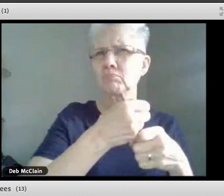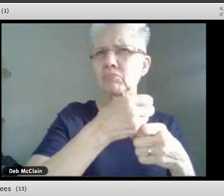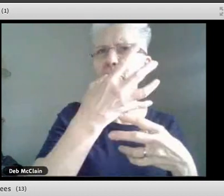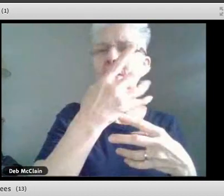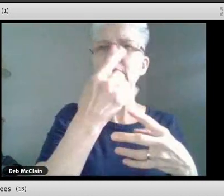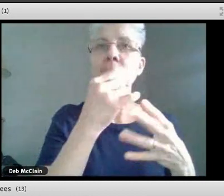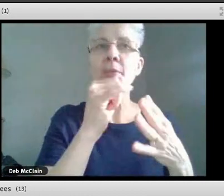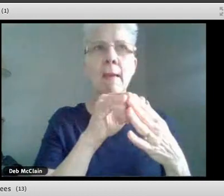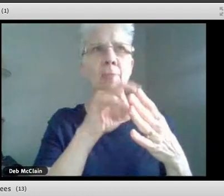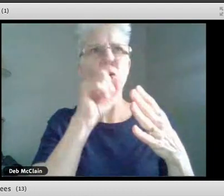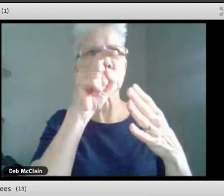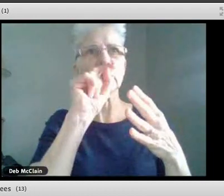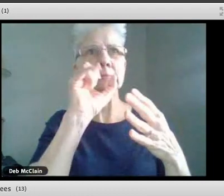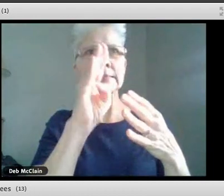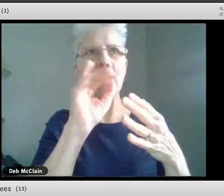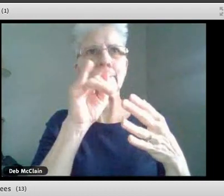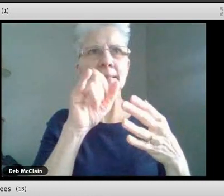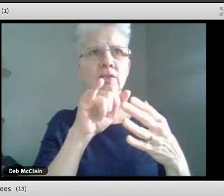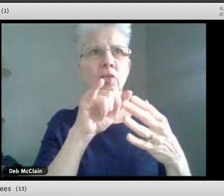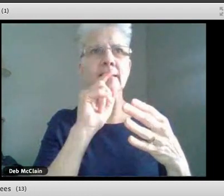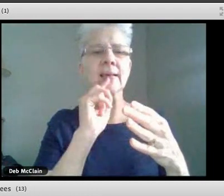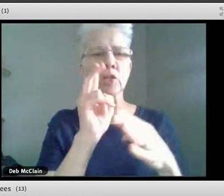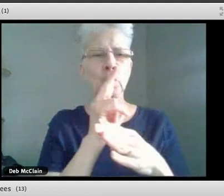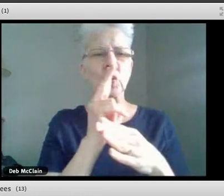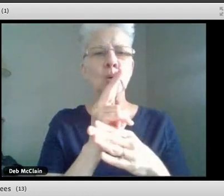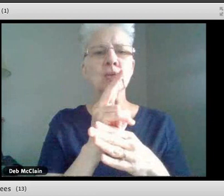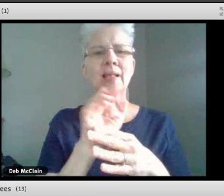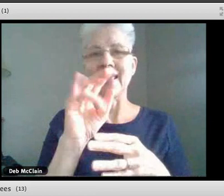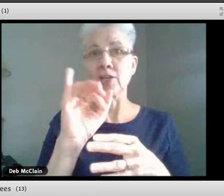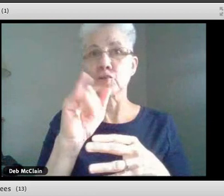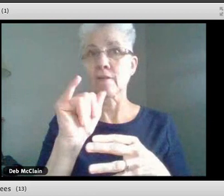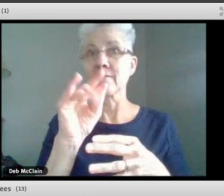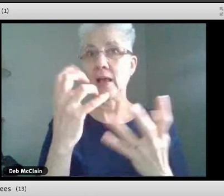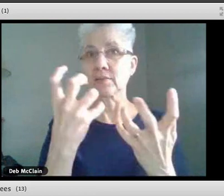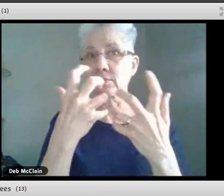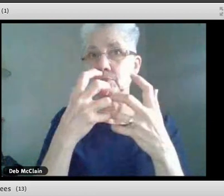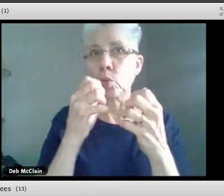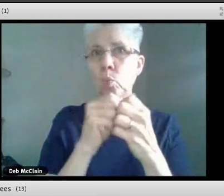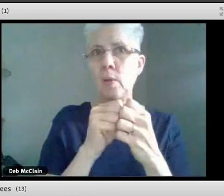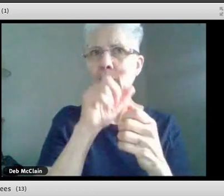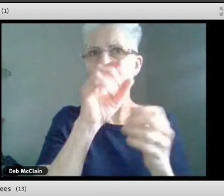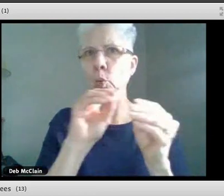so they can operate the interface, and things like that are... You know, if you have something